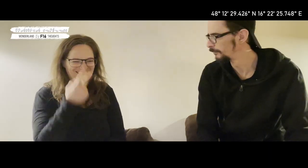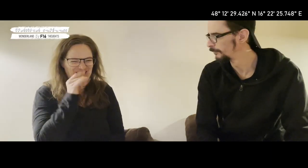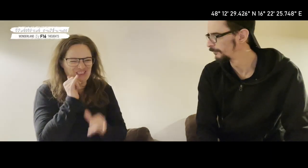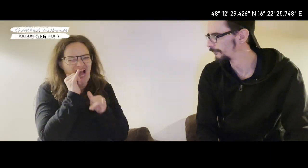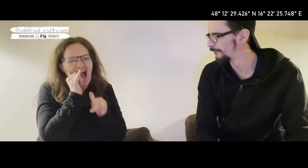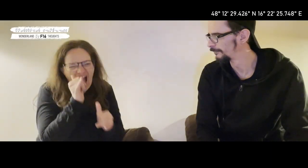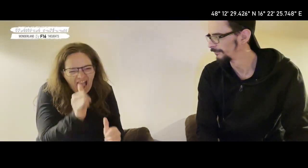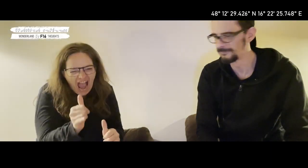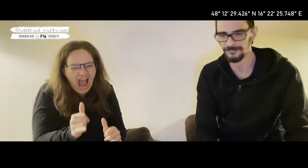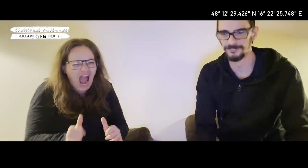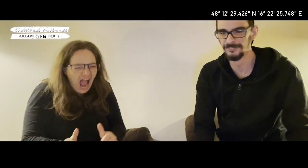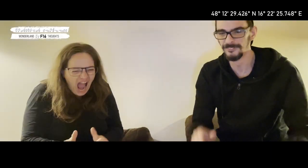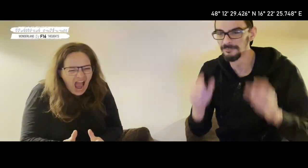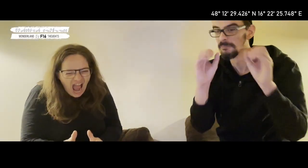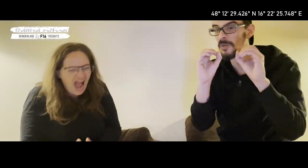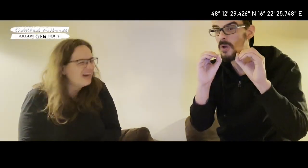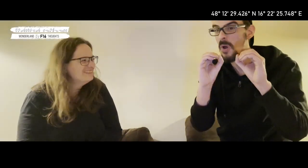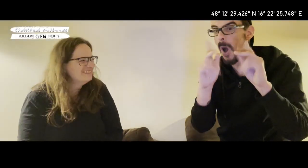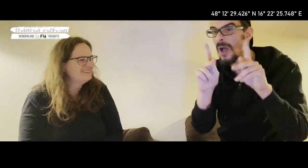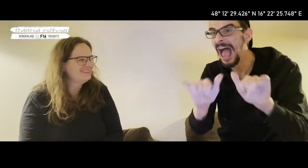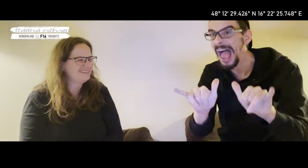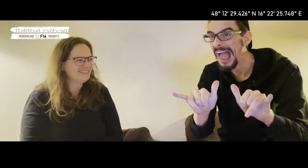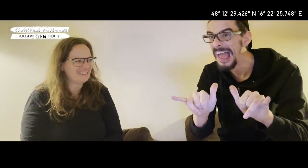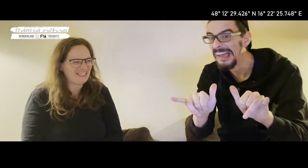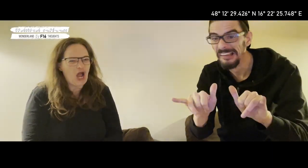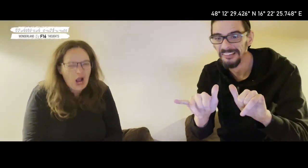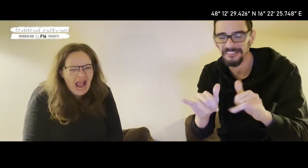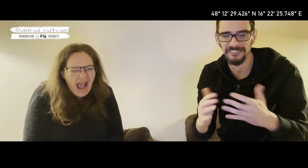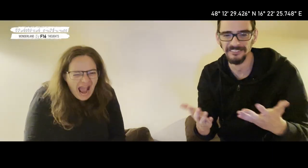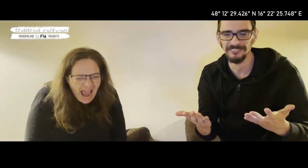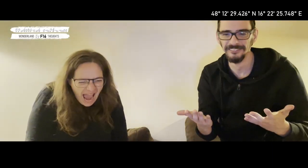I saw him screaming loudly. OO-KAY!! OOO-KAY!!